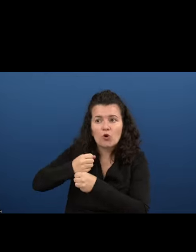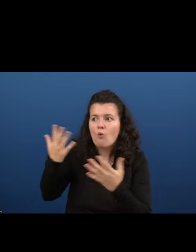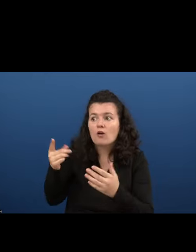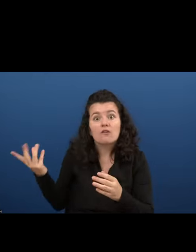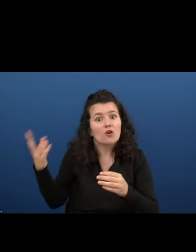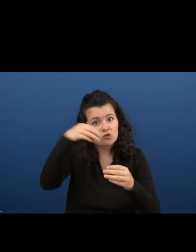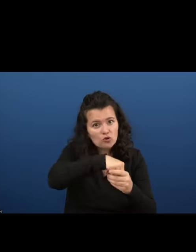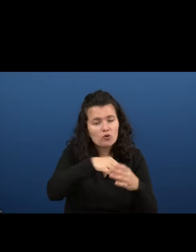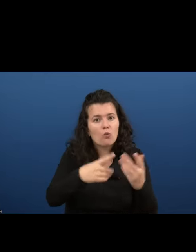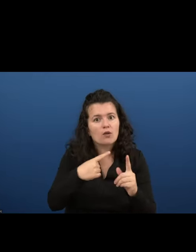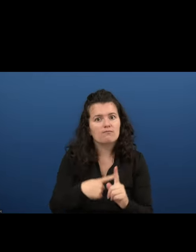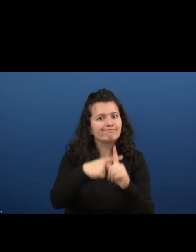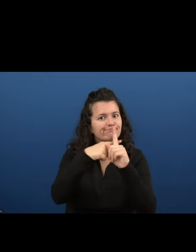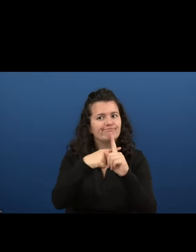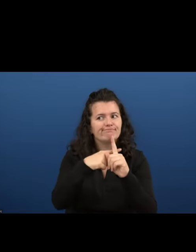ingredient. 11:34:17 It is my pleasure to welcome our